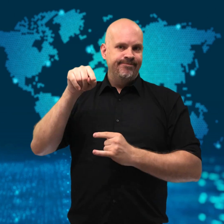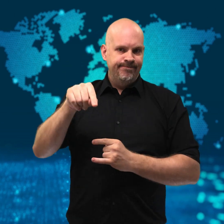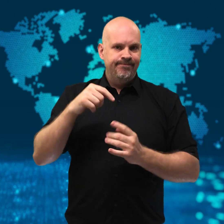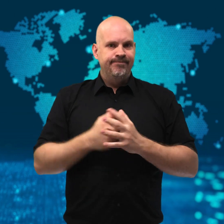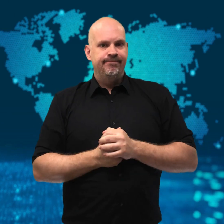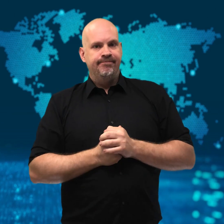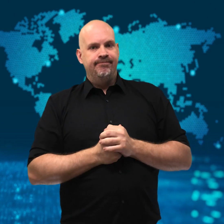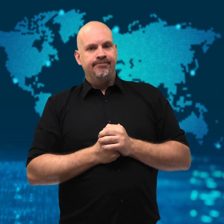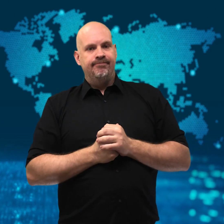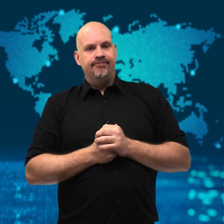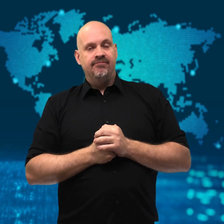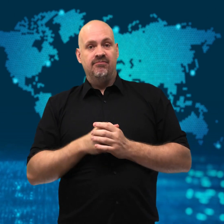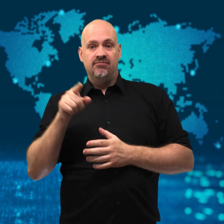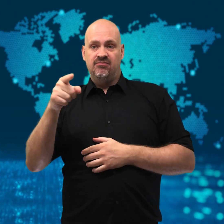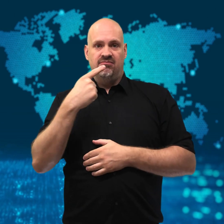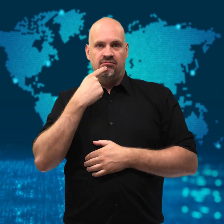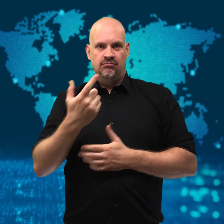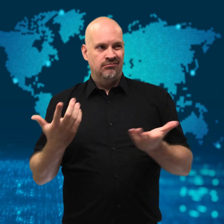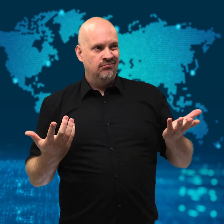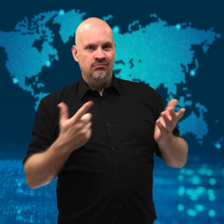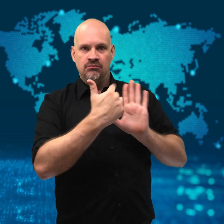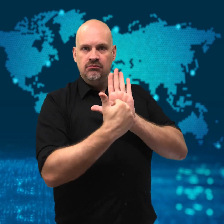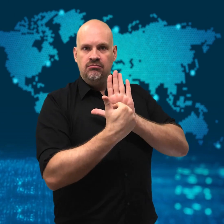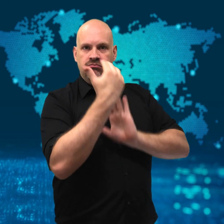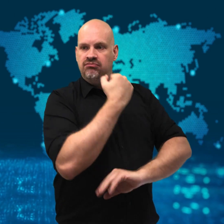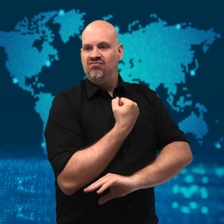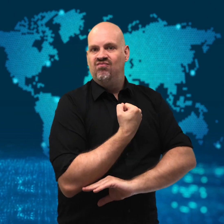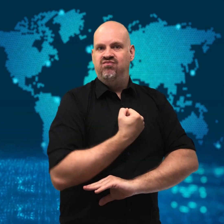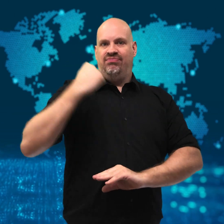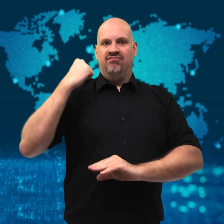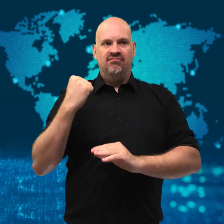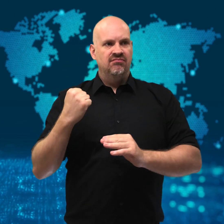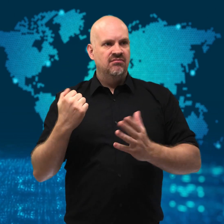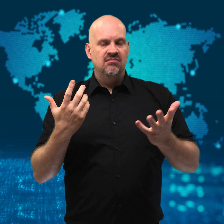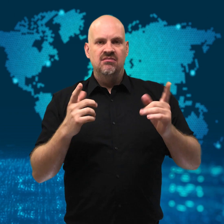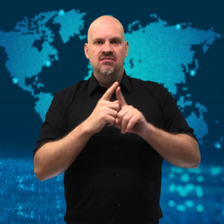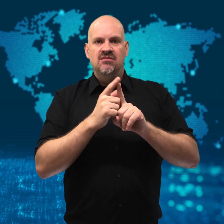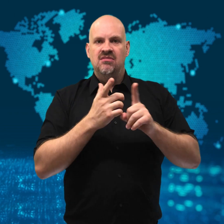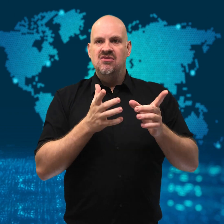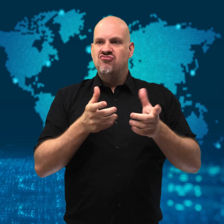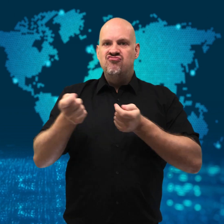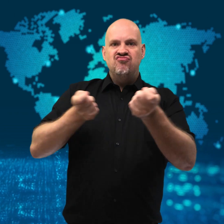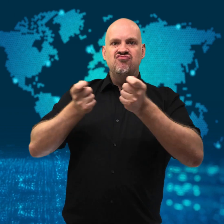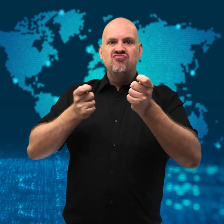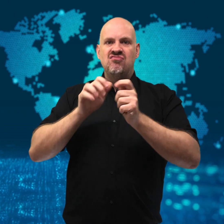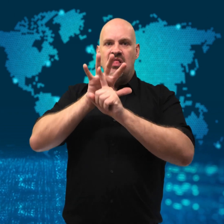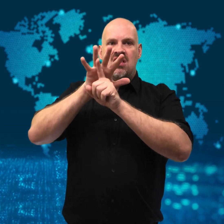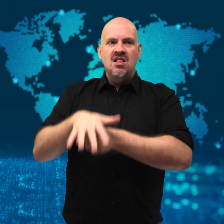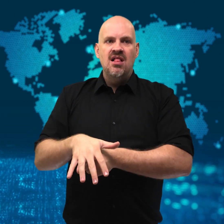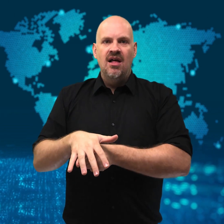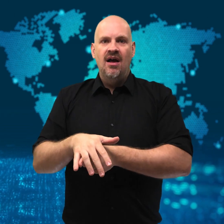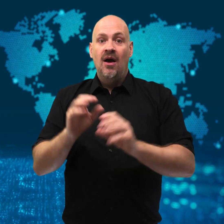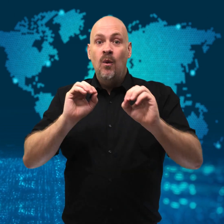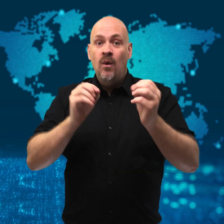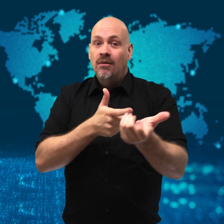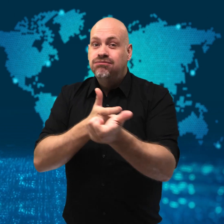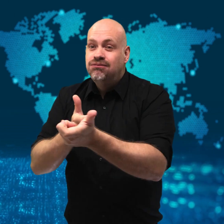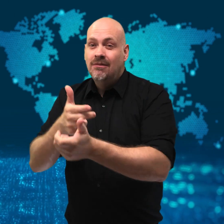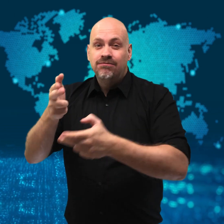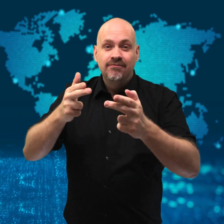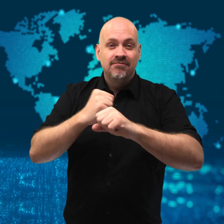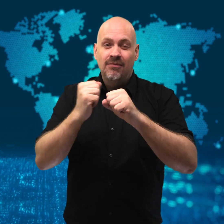Last month’s election ended with a tie when both major parties each